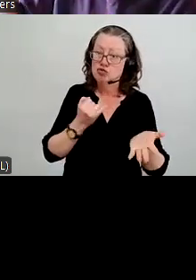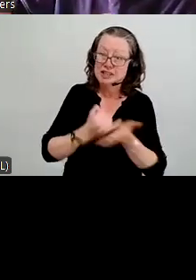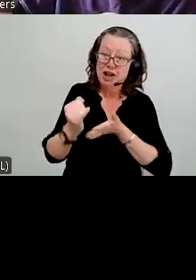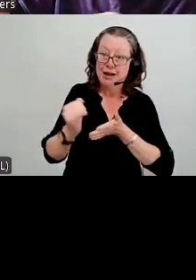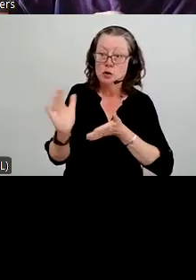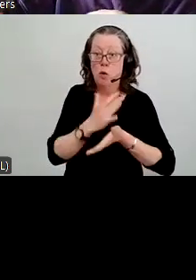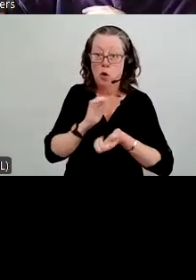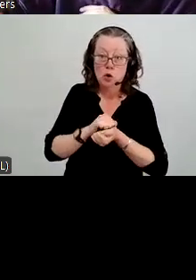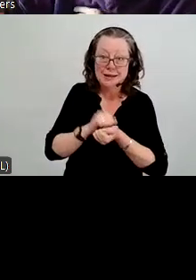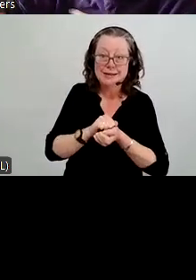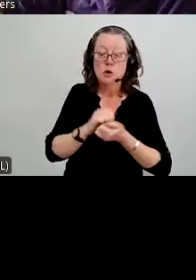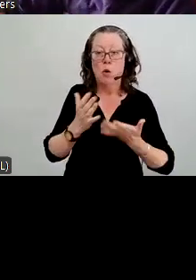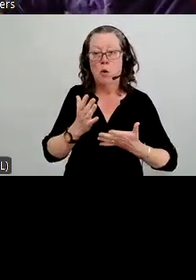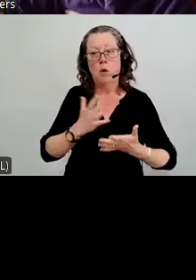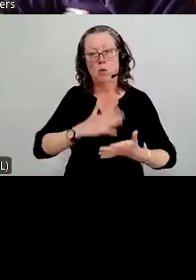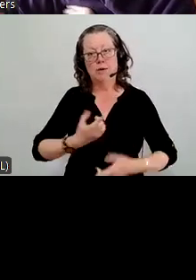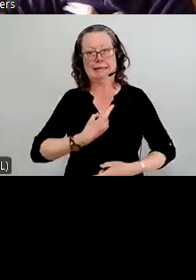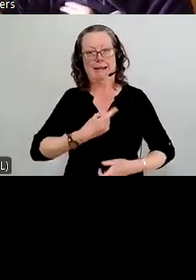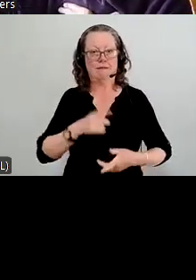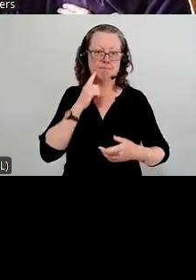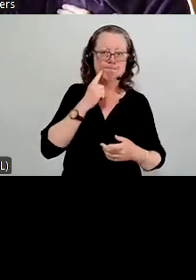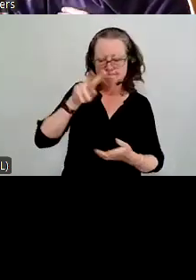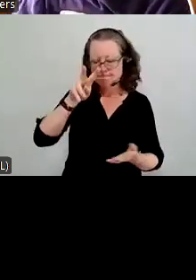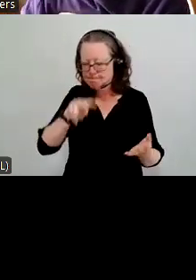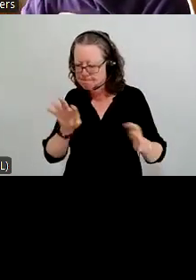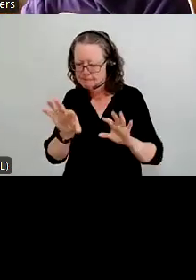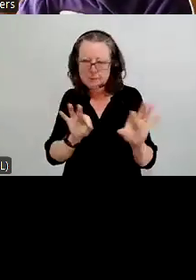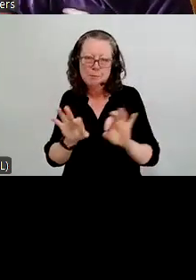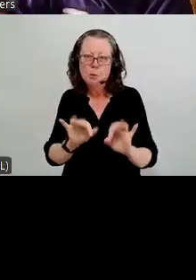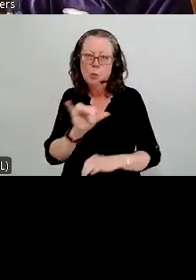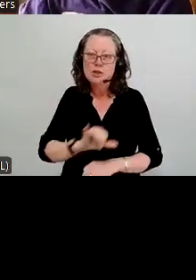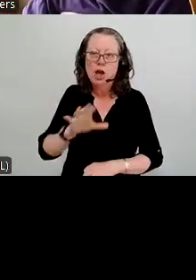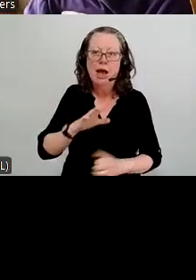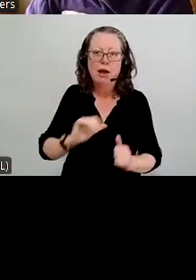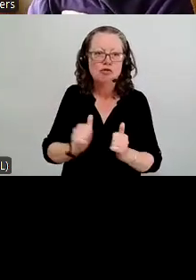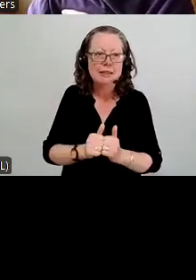You'll notice I've ran the Meta pixel helper here, and there are no cookies. The pixel isn't loading.